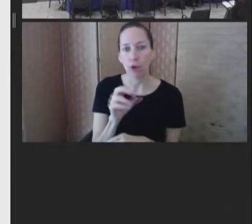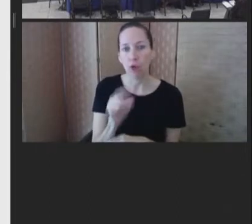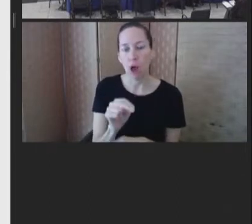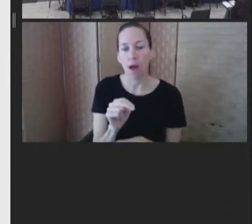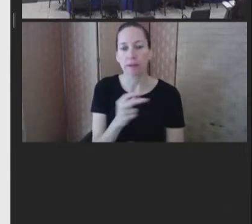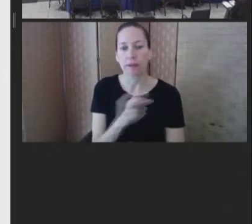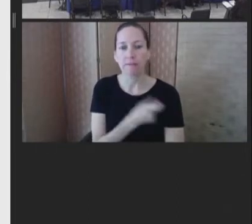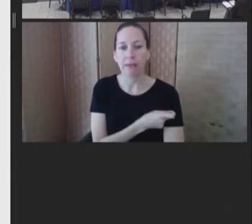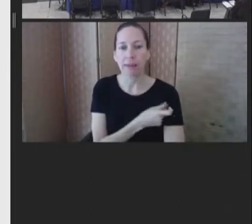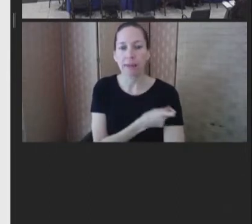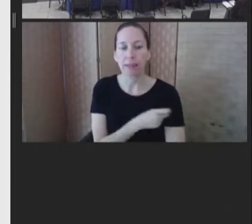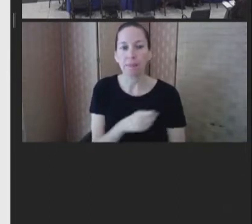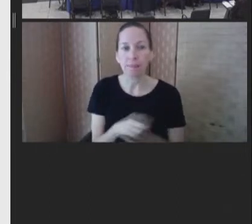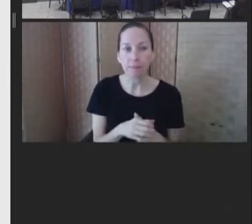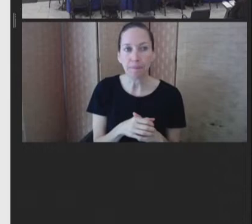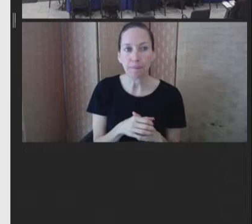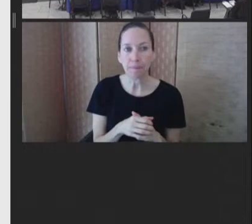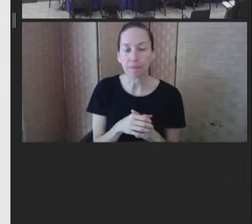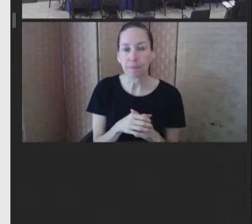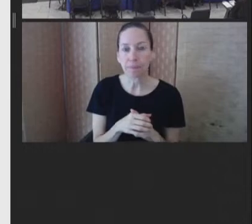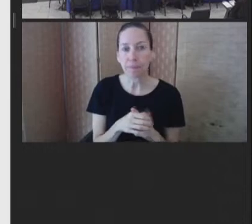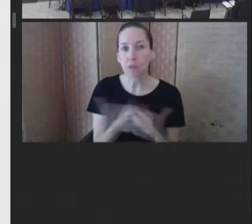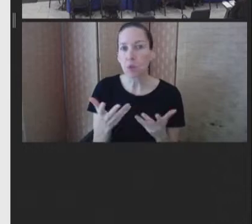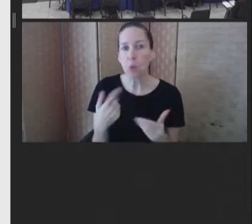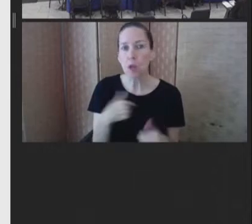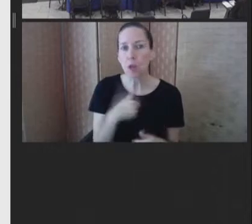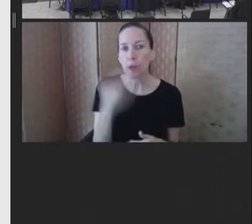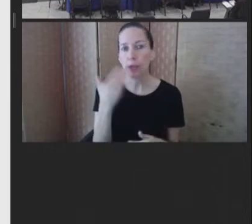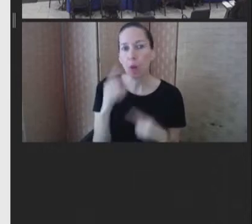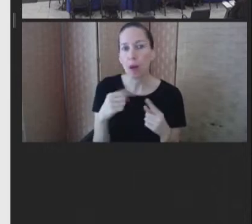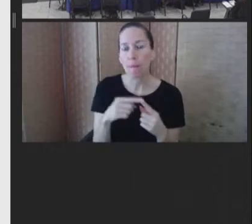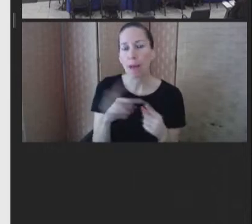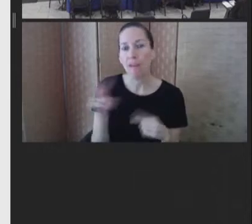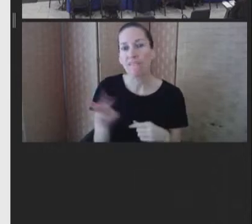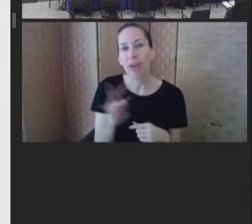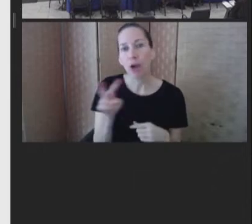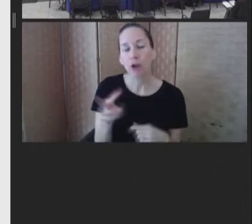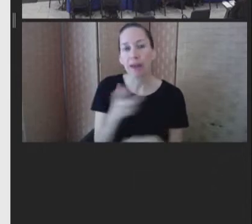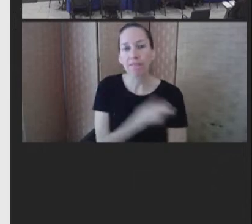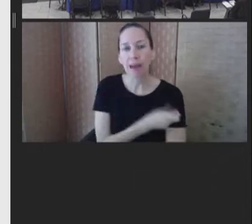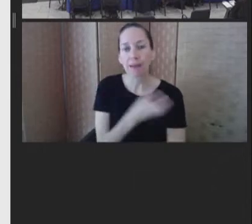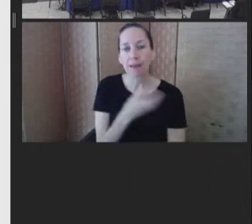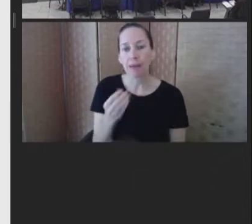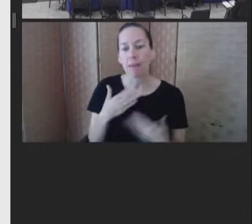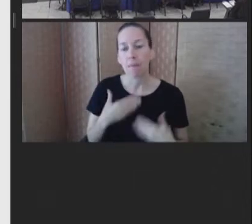So, what do we know about variant vaccines and durability of antibody response? This is